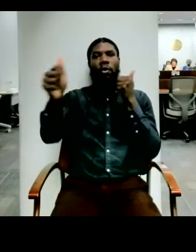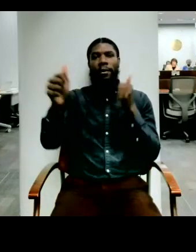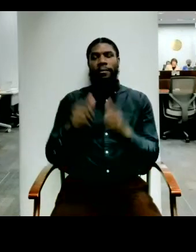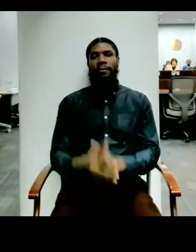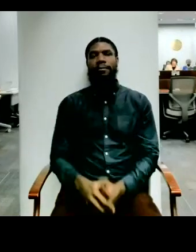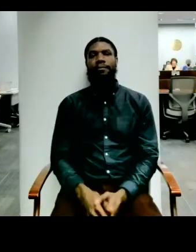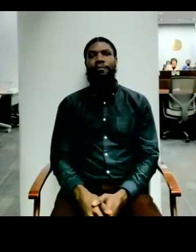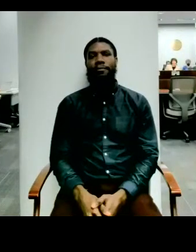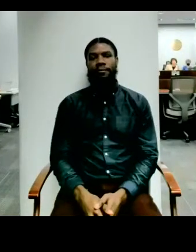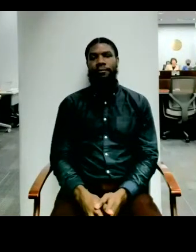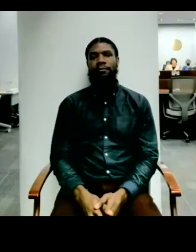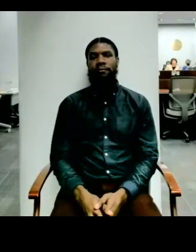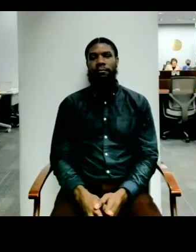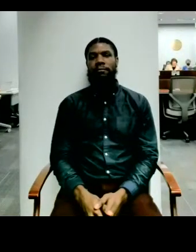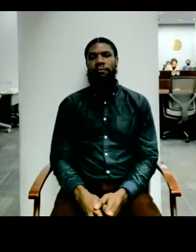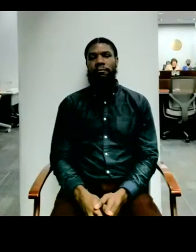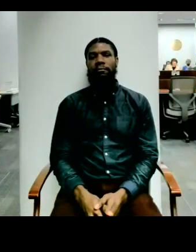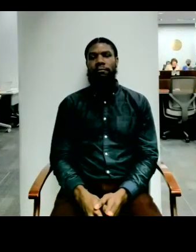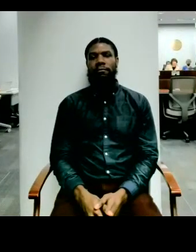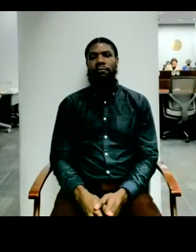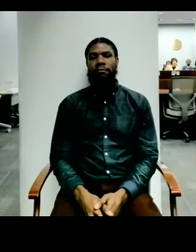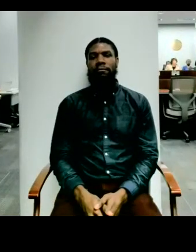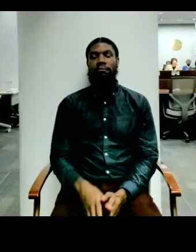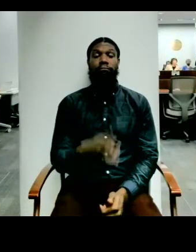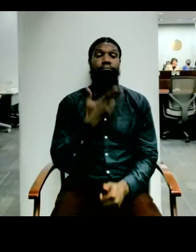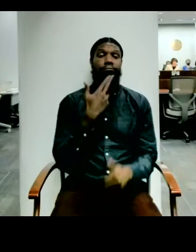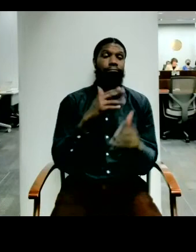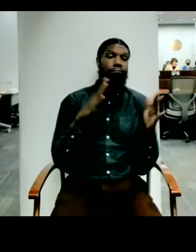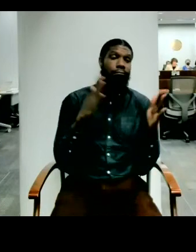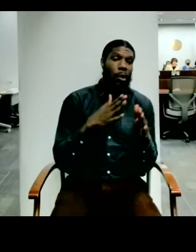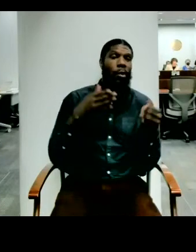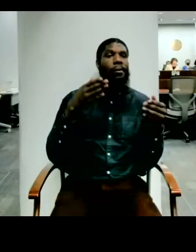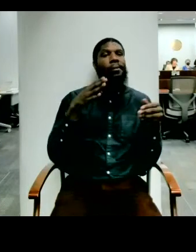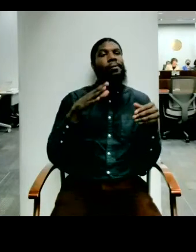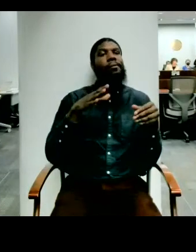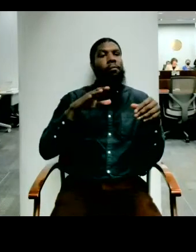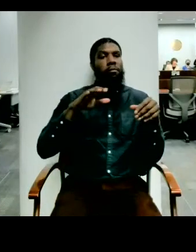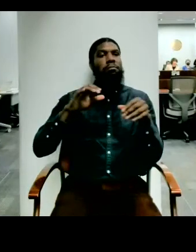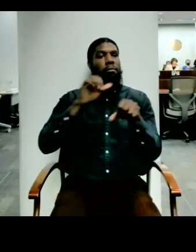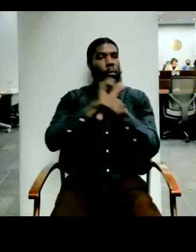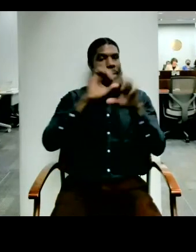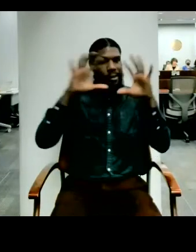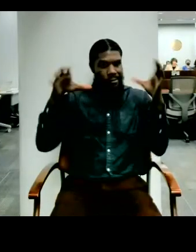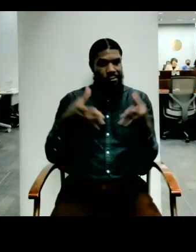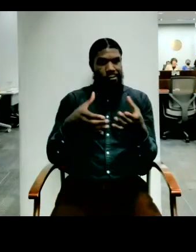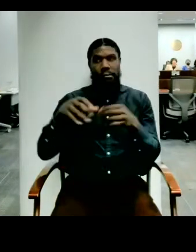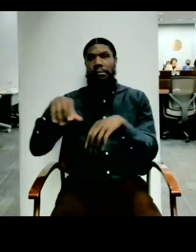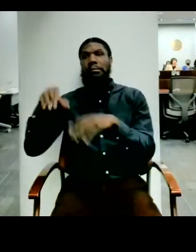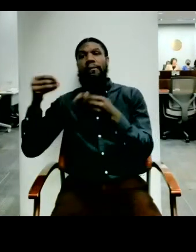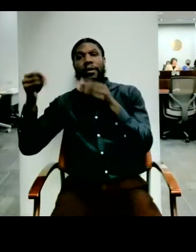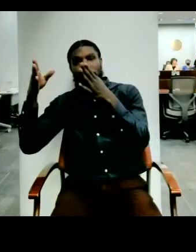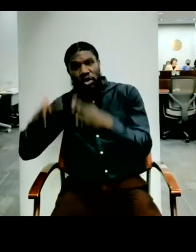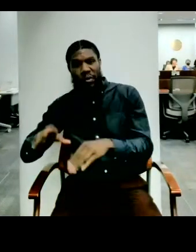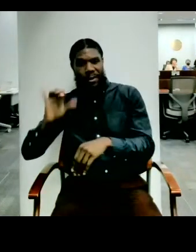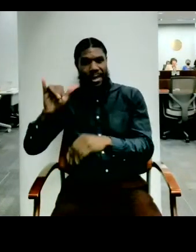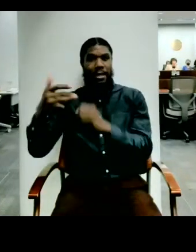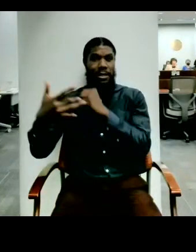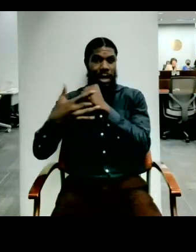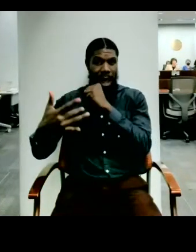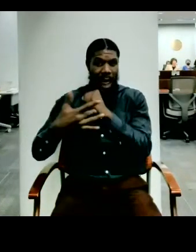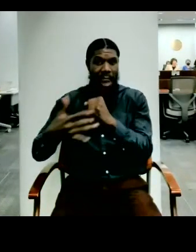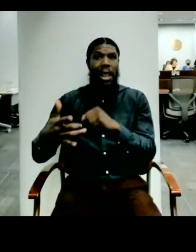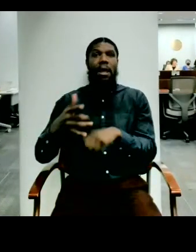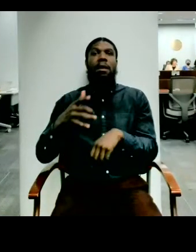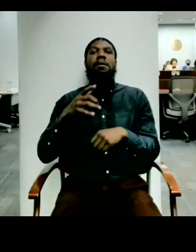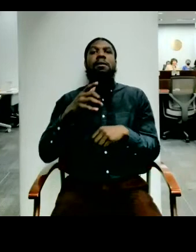clear to me that either small employers or vendors of the technology understand the potential risks.